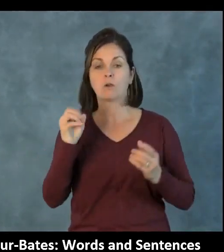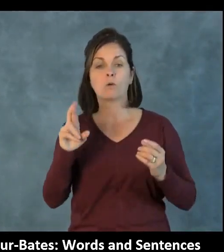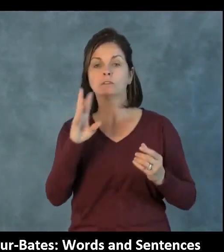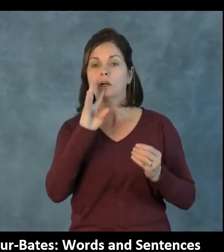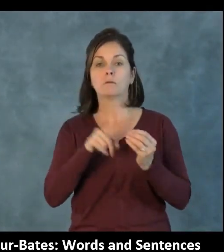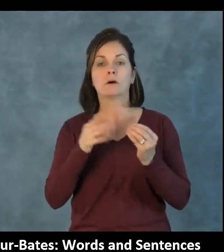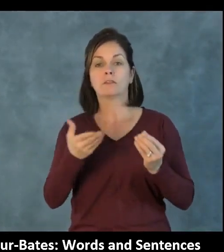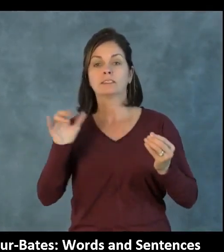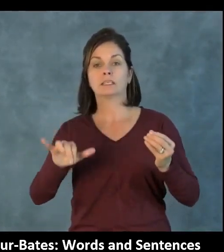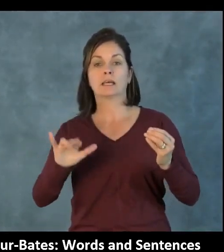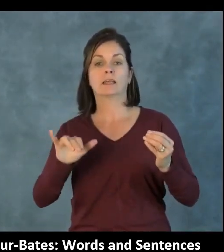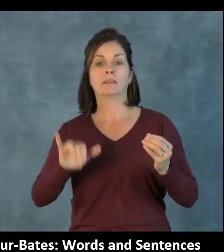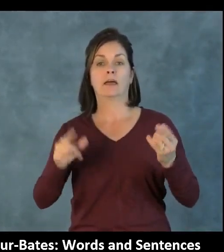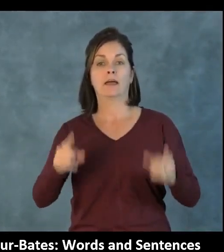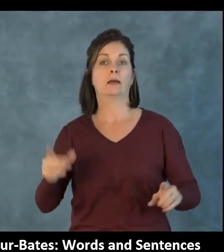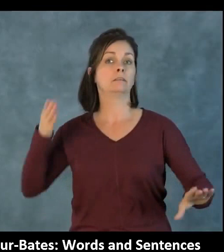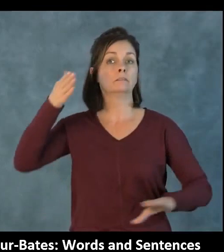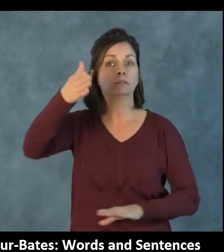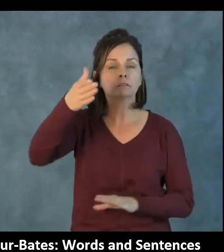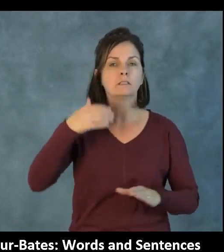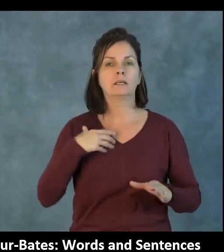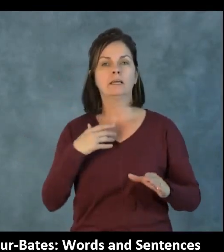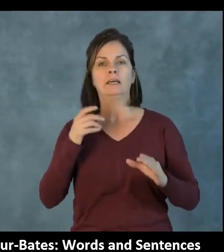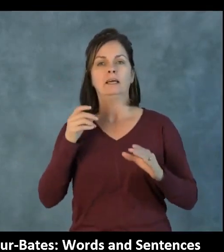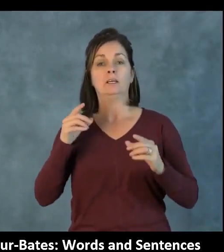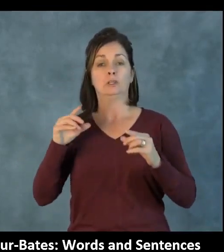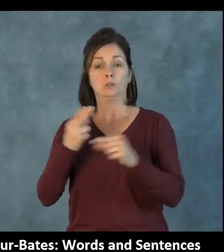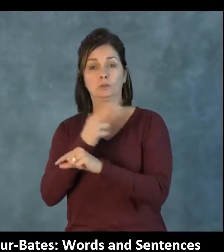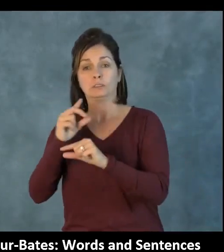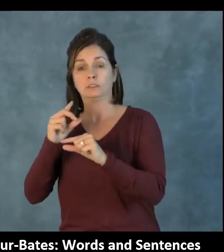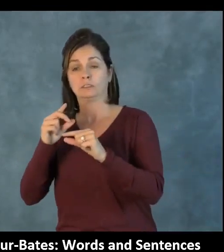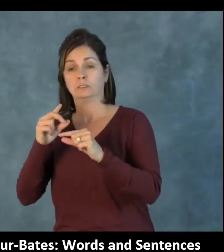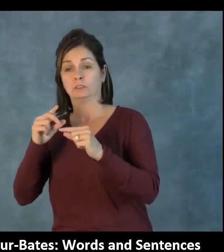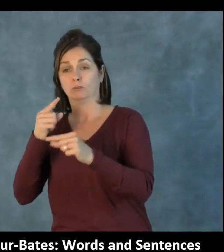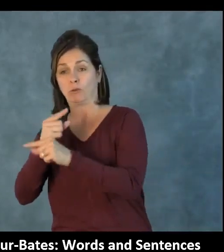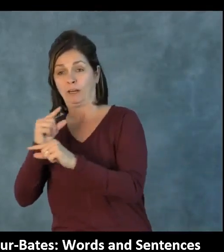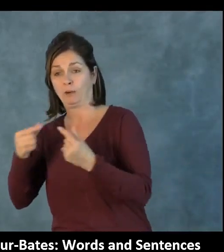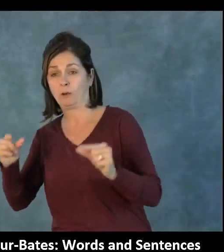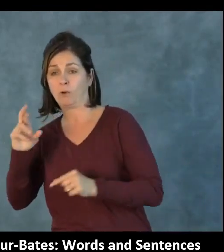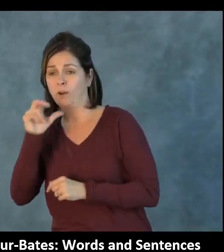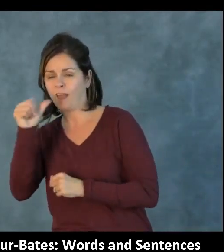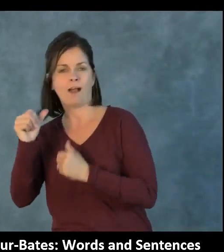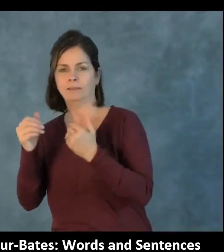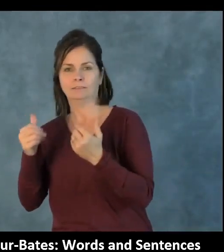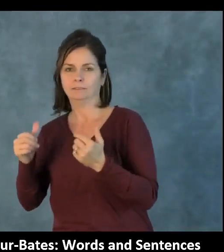in the future, regardless, of if they're doing it with correct grammar or not?